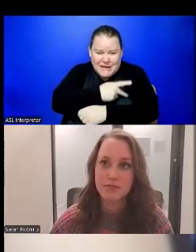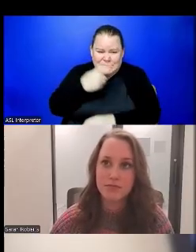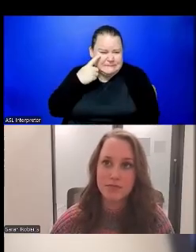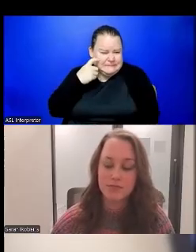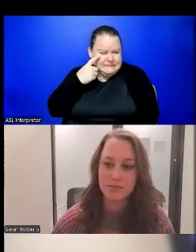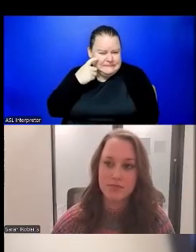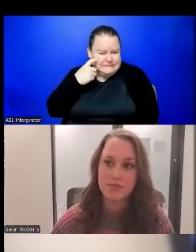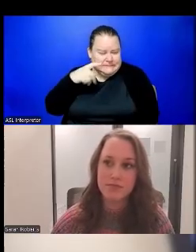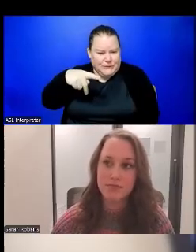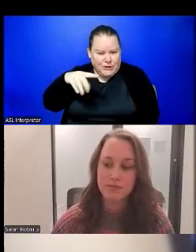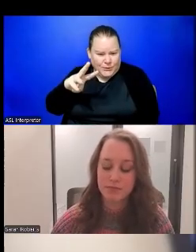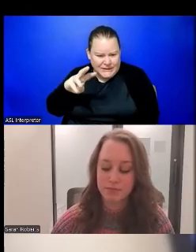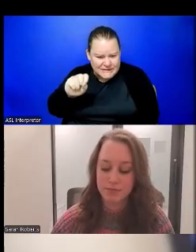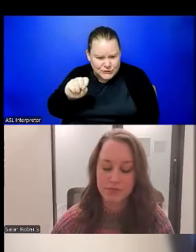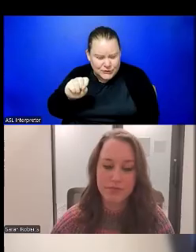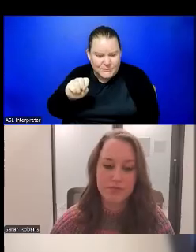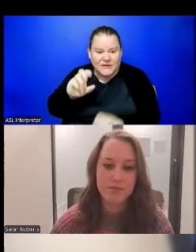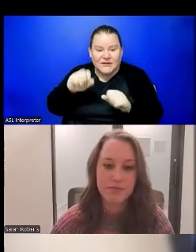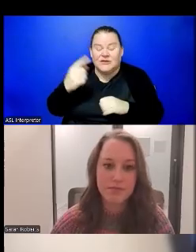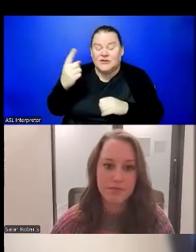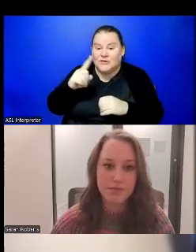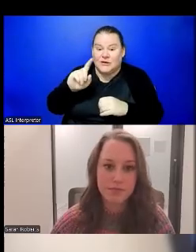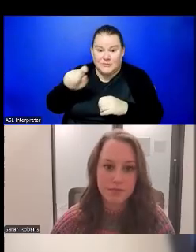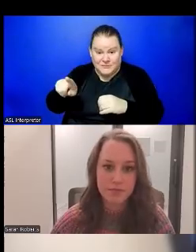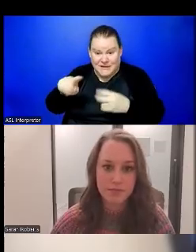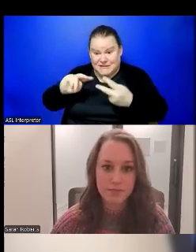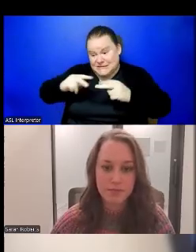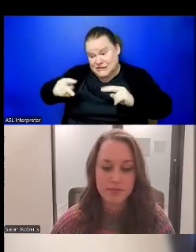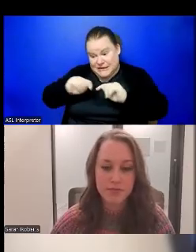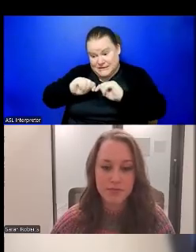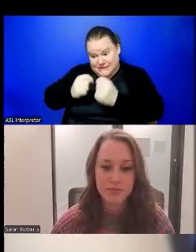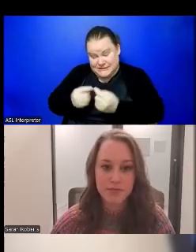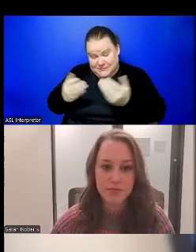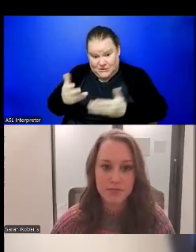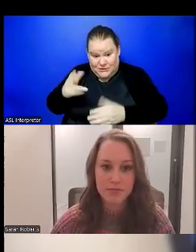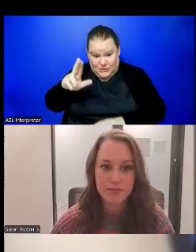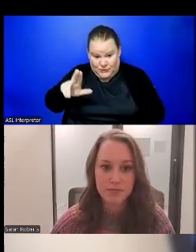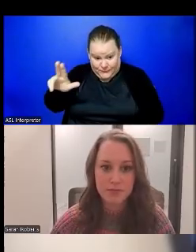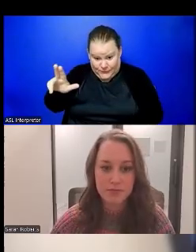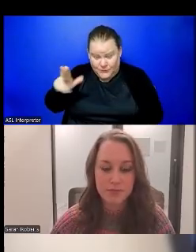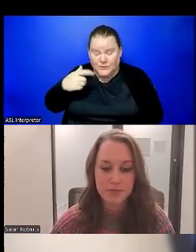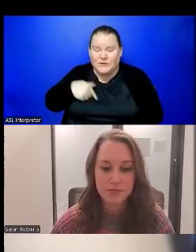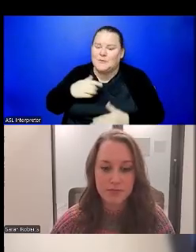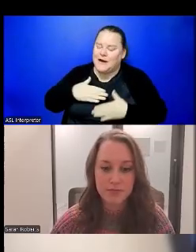you can always consult our genetics team here at the University of Utah. We're happy to see the patient in clinic and